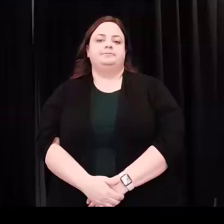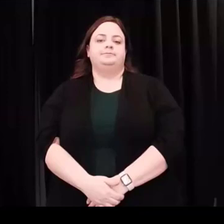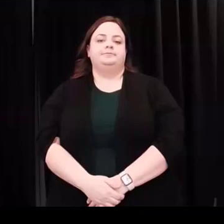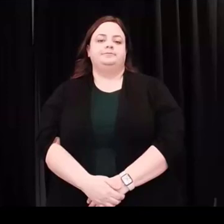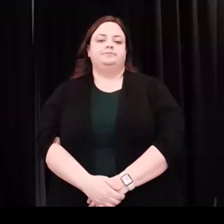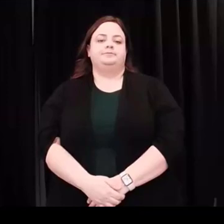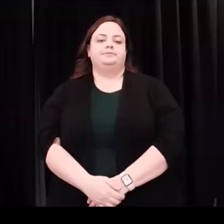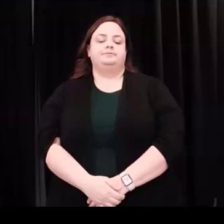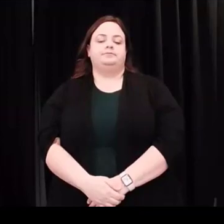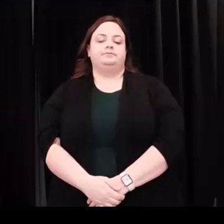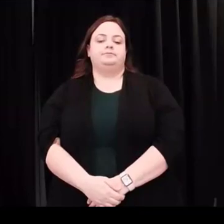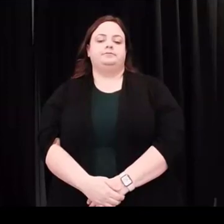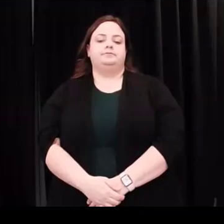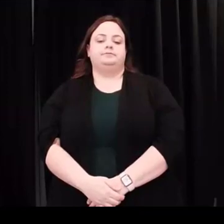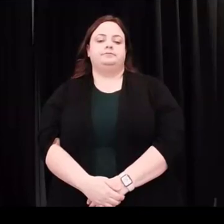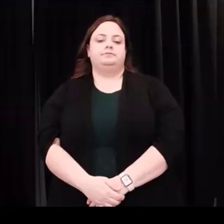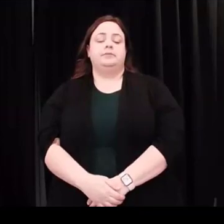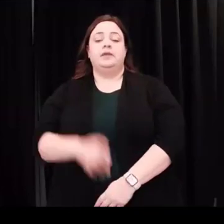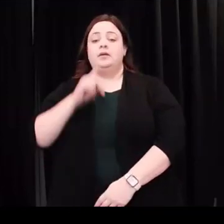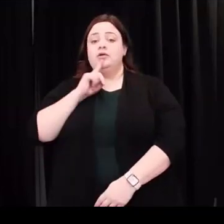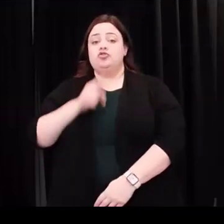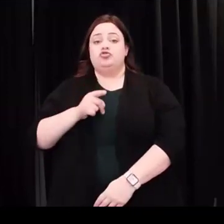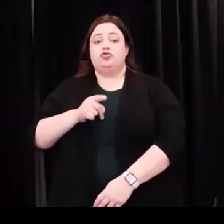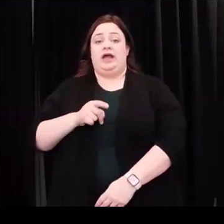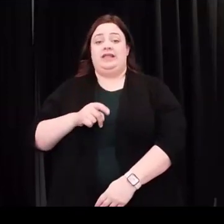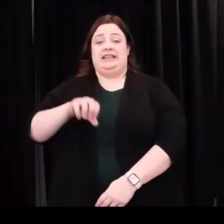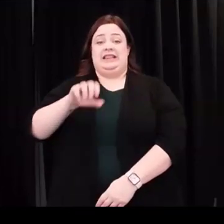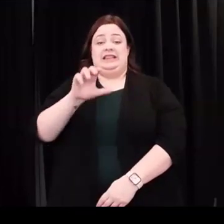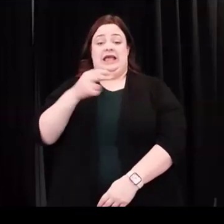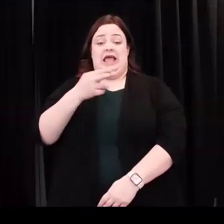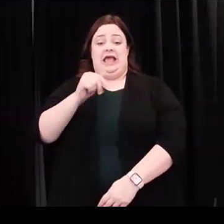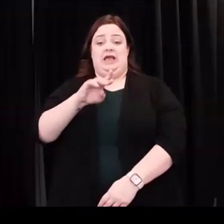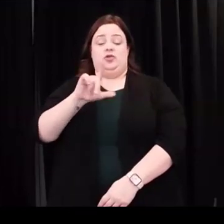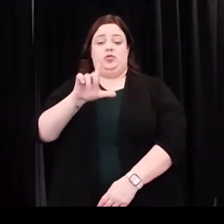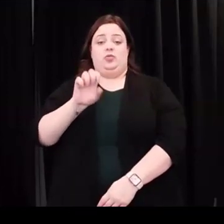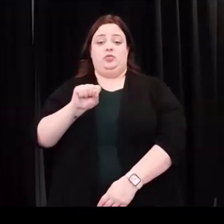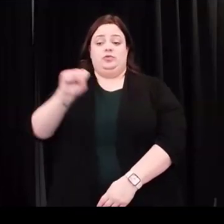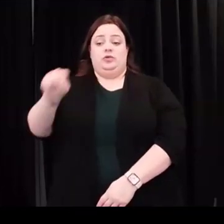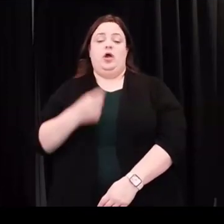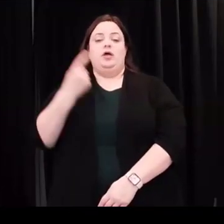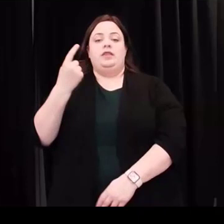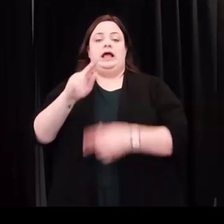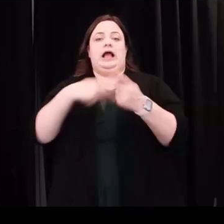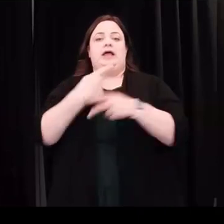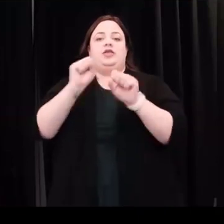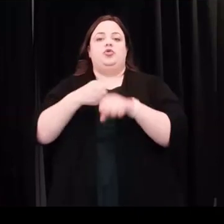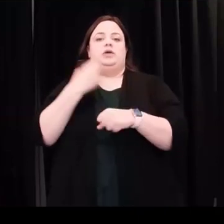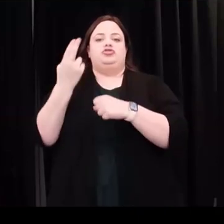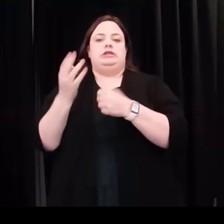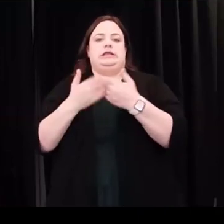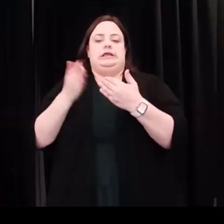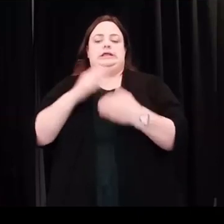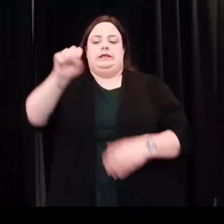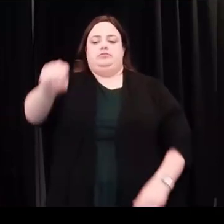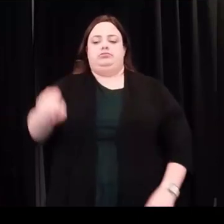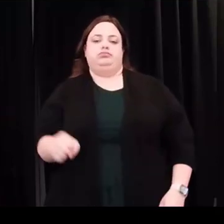Making sure that the door handles are the kind that you can just push down on with your hand instead of having to twist.